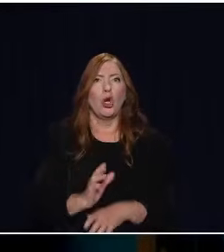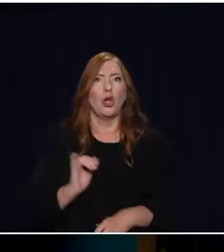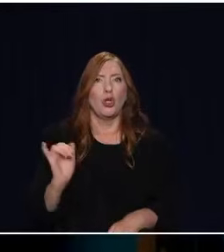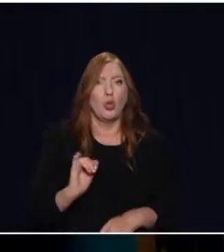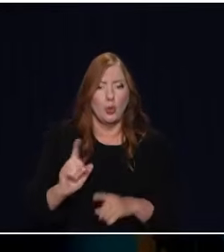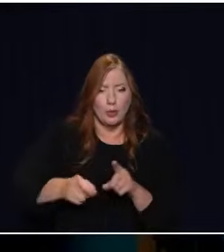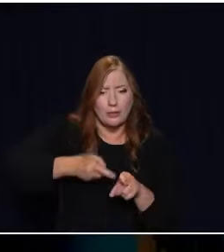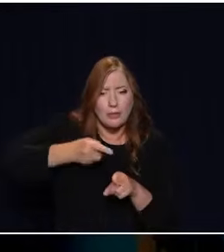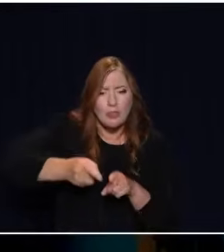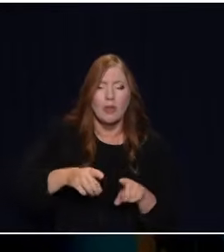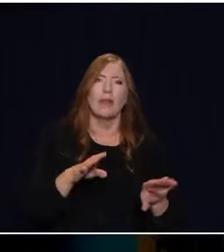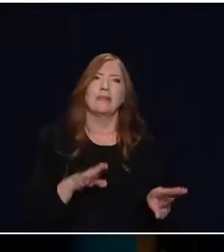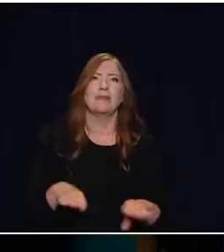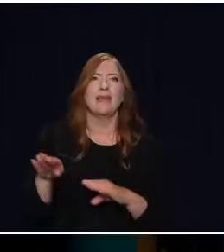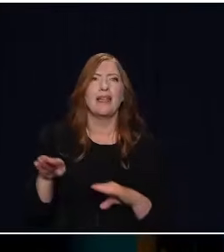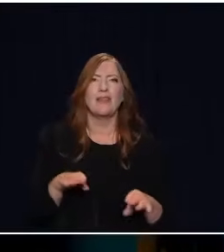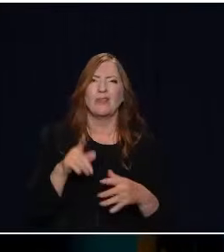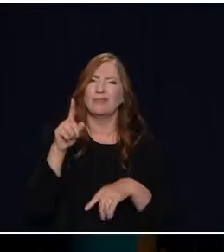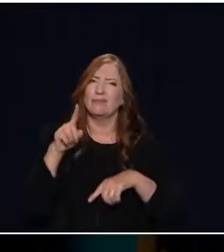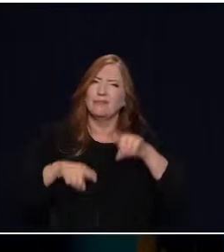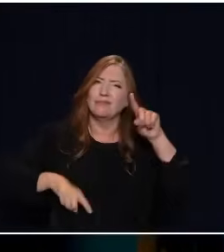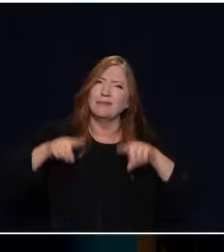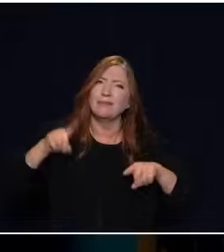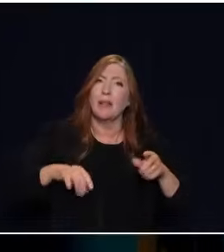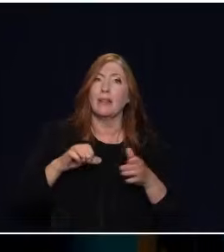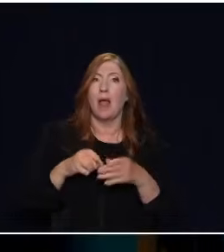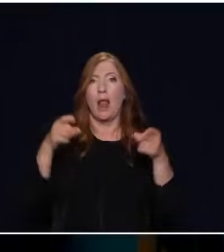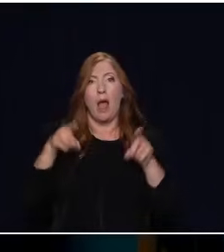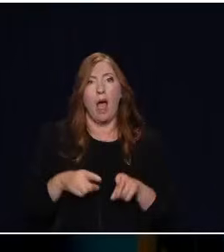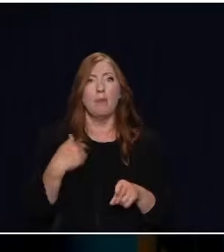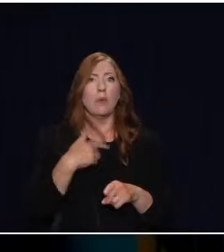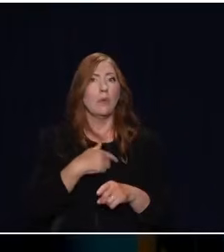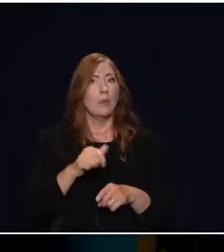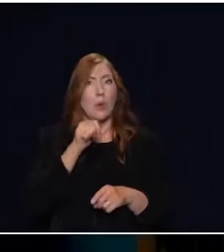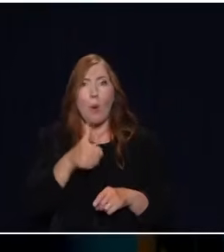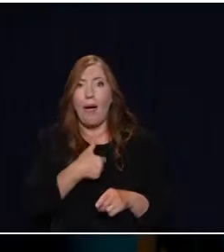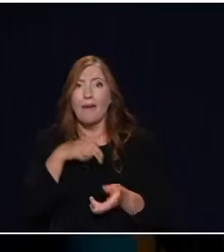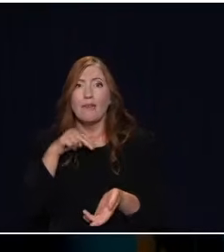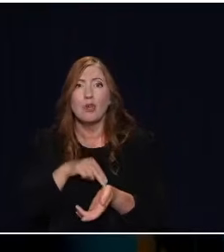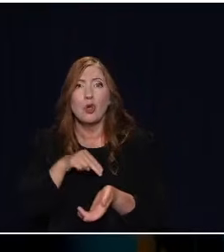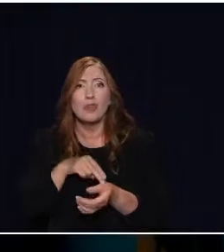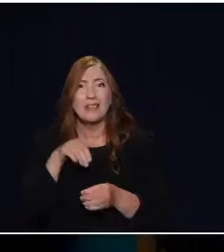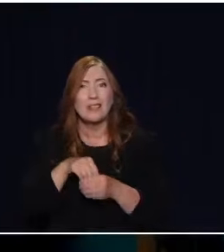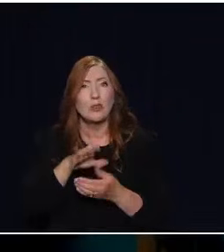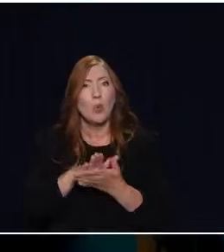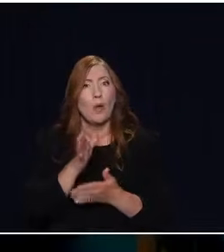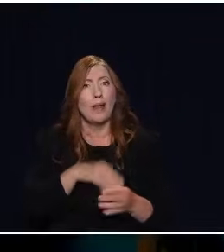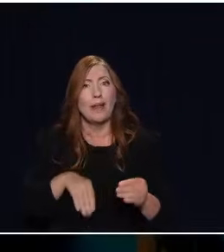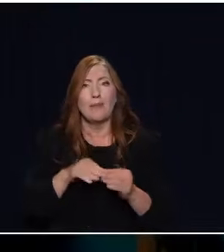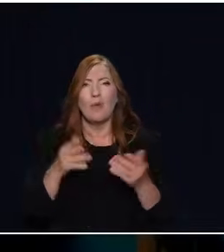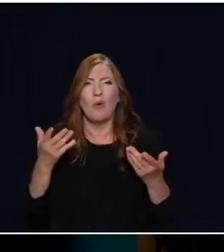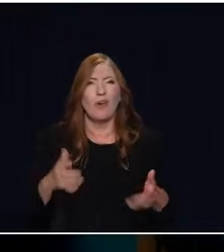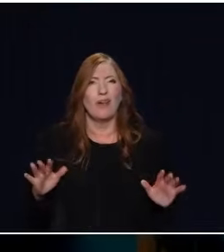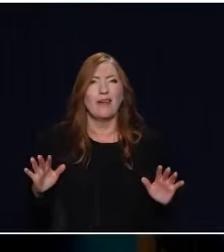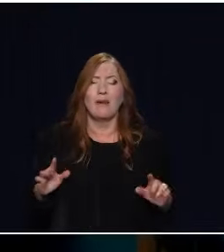POSITIONS AT OUR SCHOOLS. OUR TEACHERS ARE HAVING TO BECOME MENTAL HEALTH WORKERS,